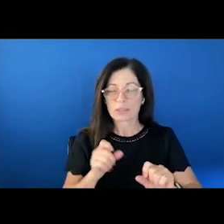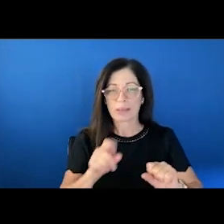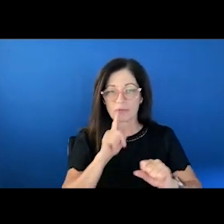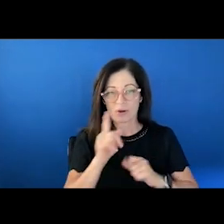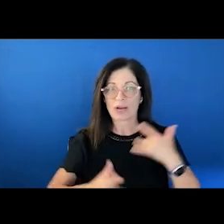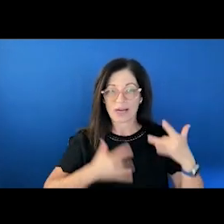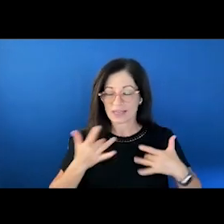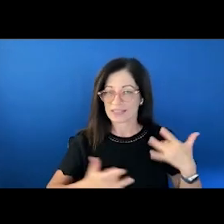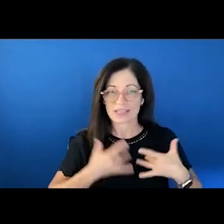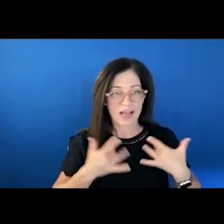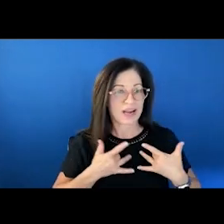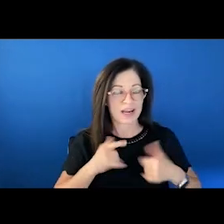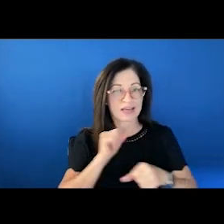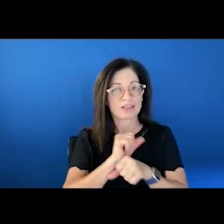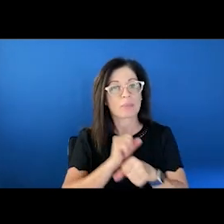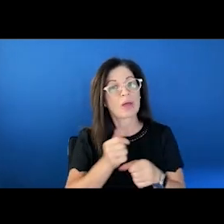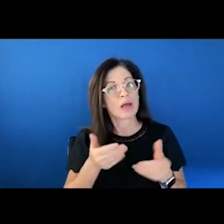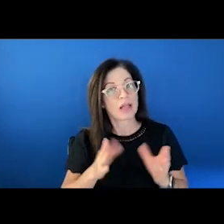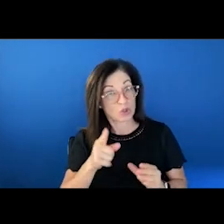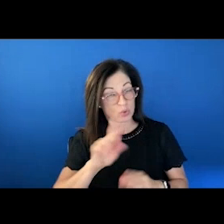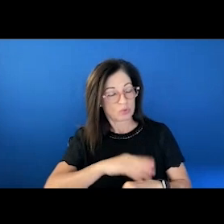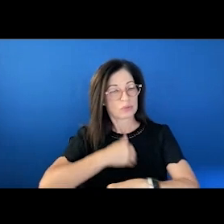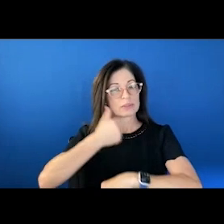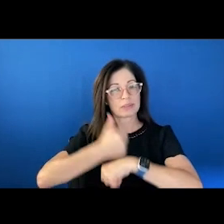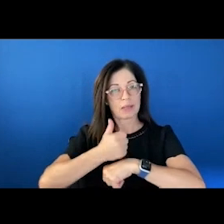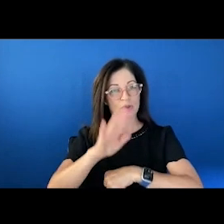you to establish your project’s brand through your website.